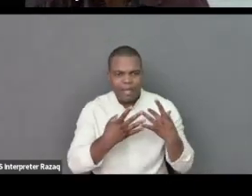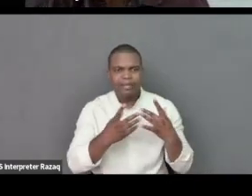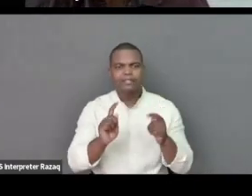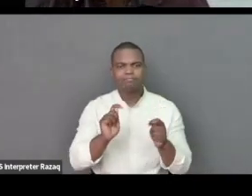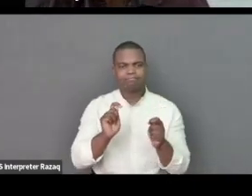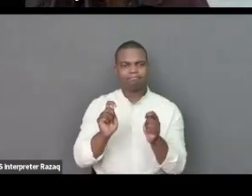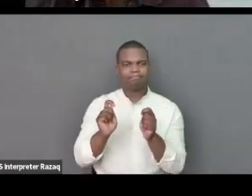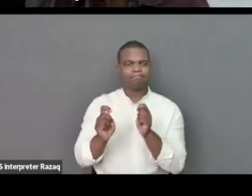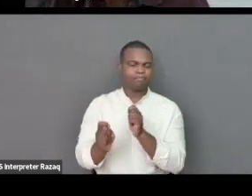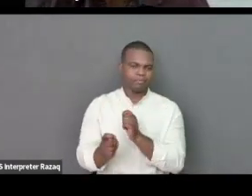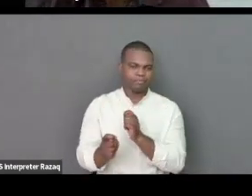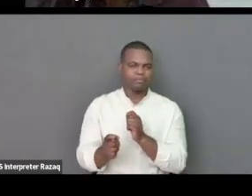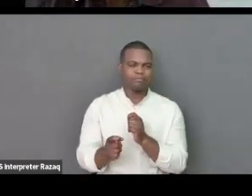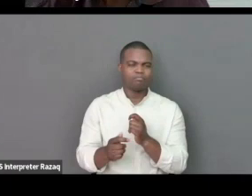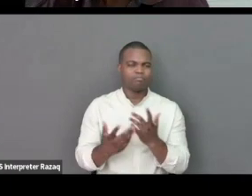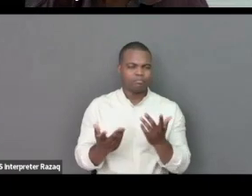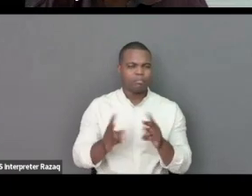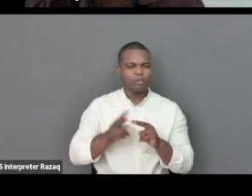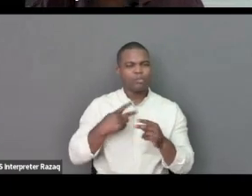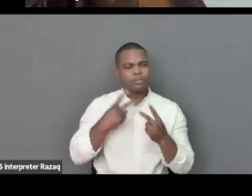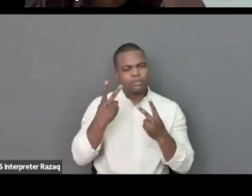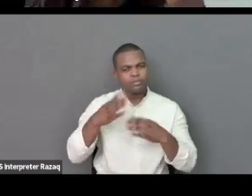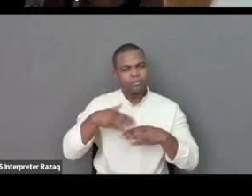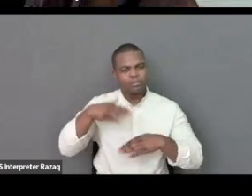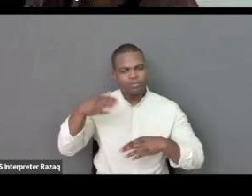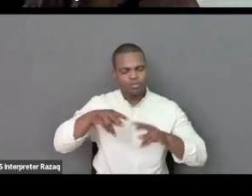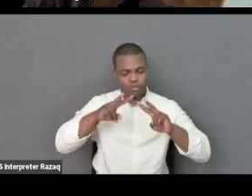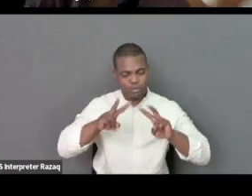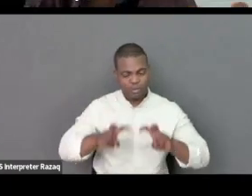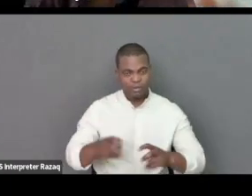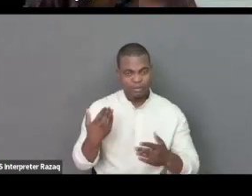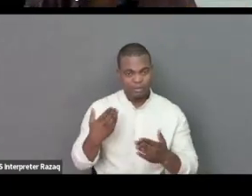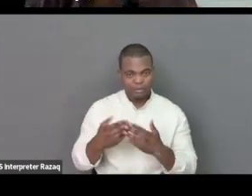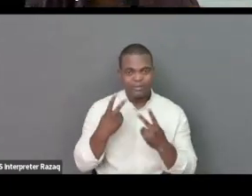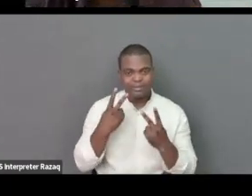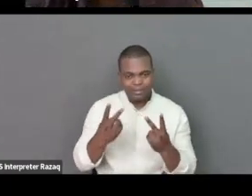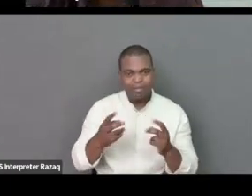tapped potential.